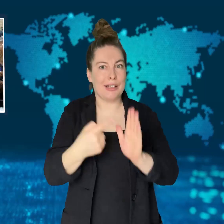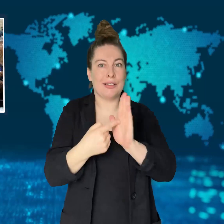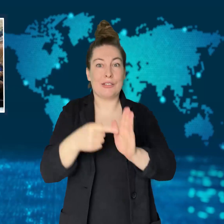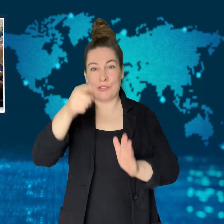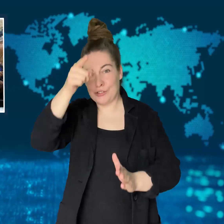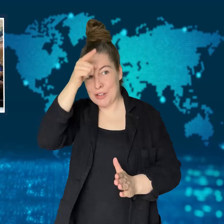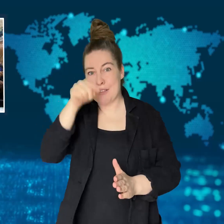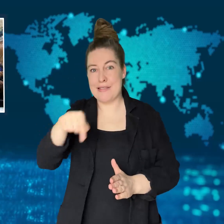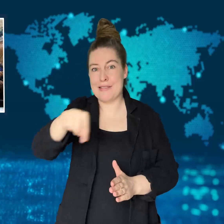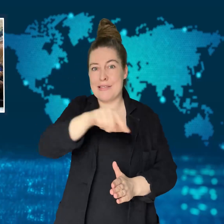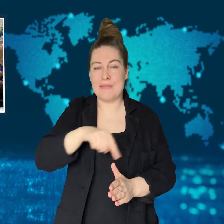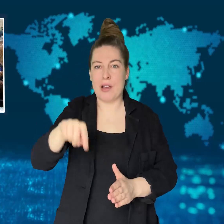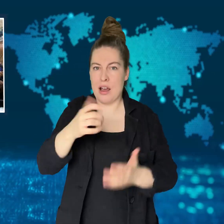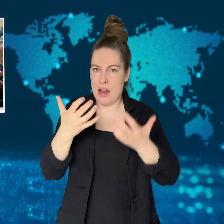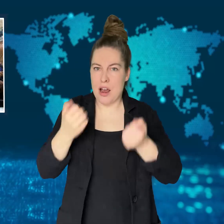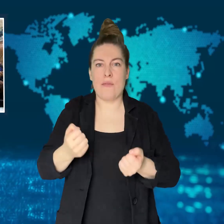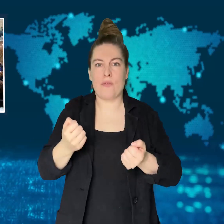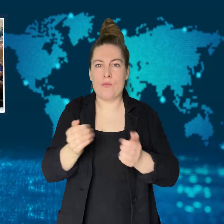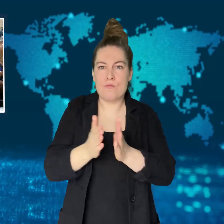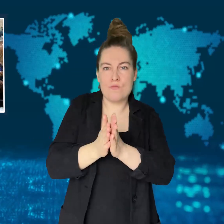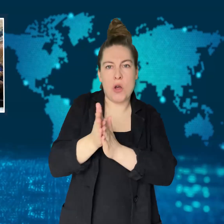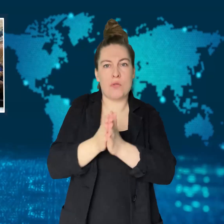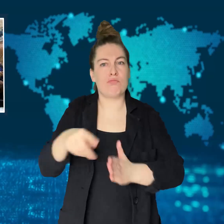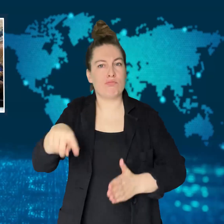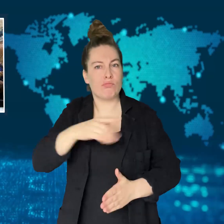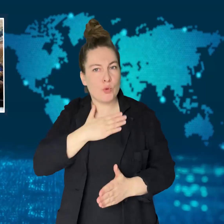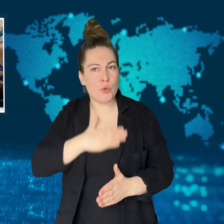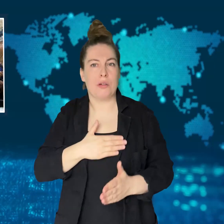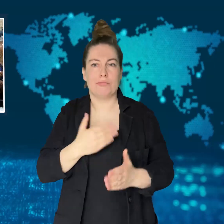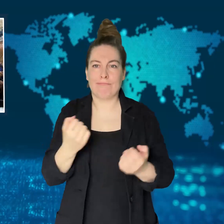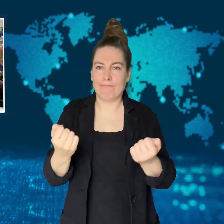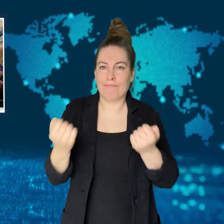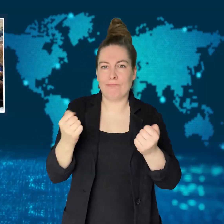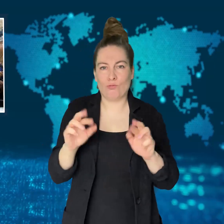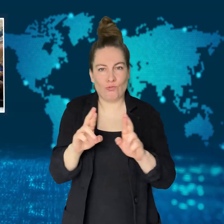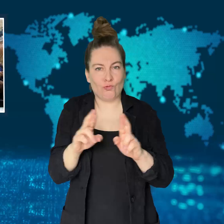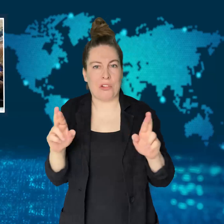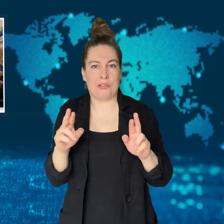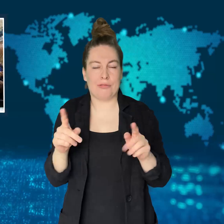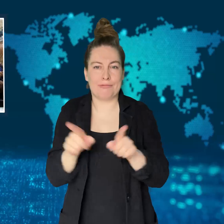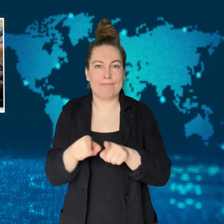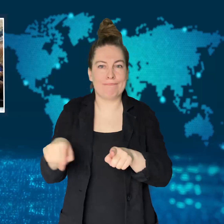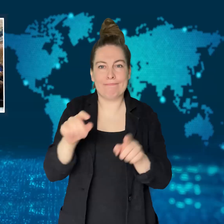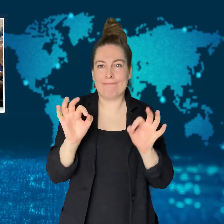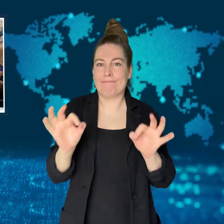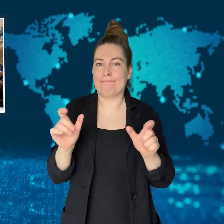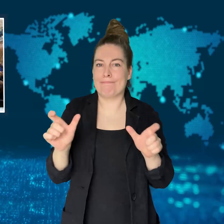said that the soldiers in the army are highly motivated